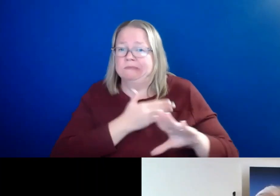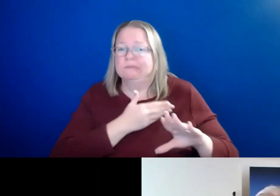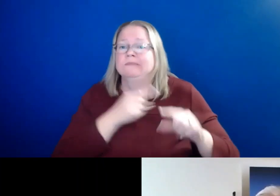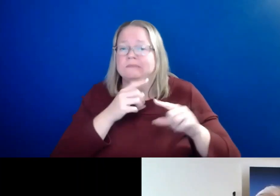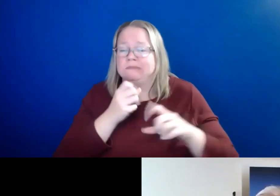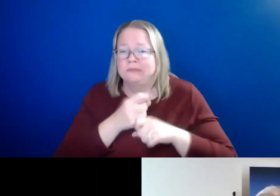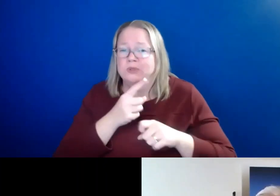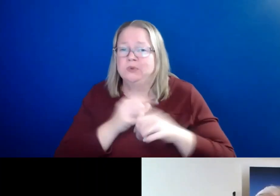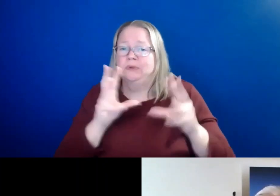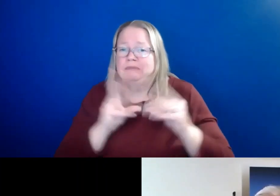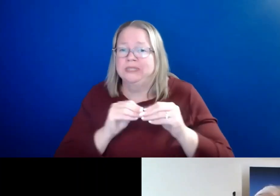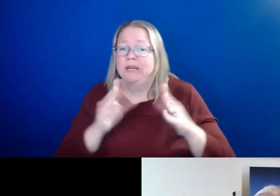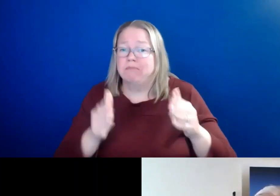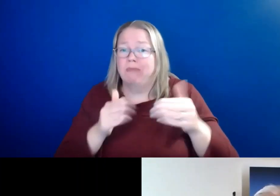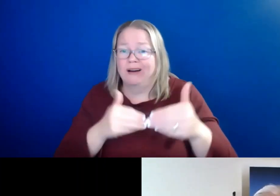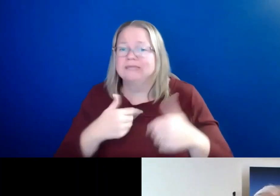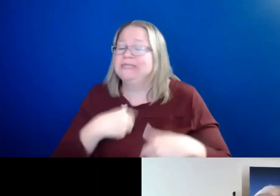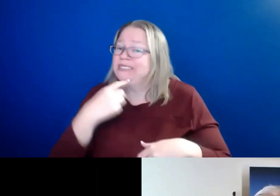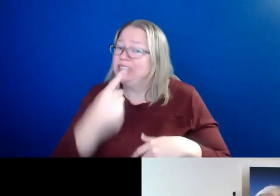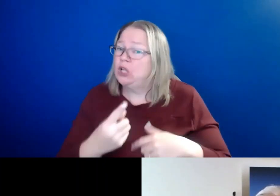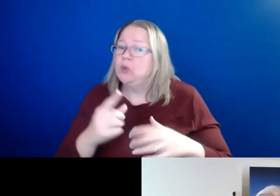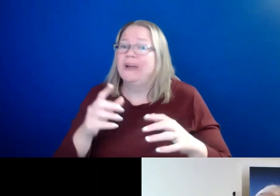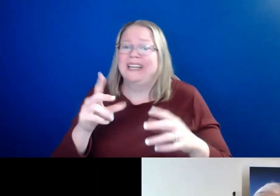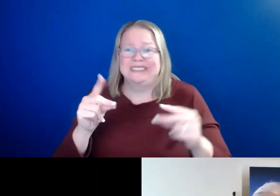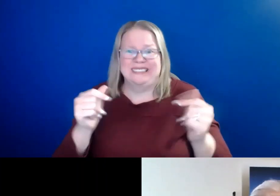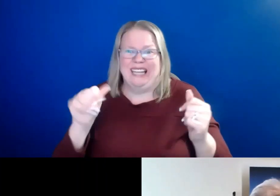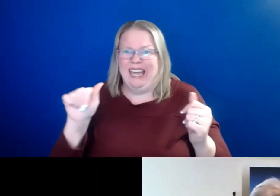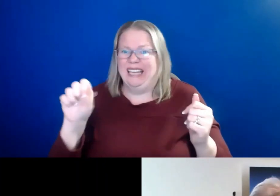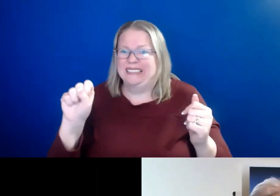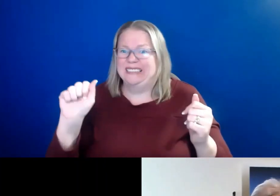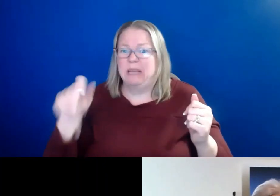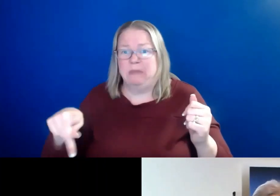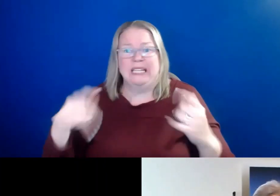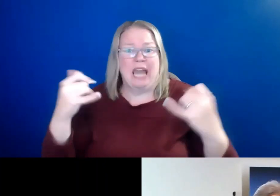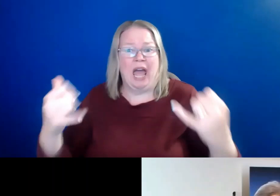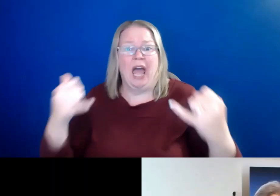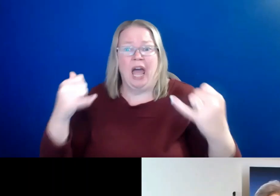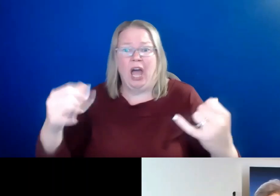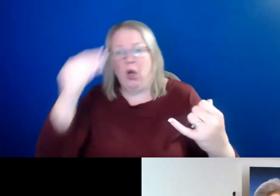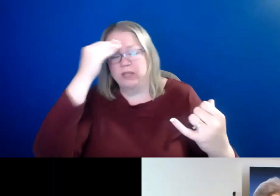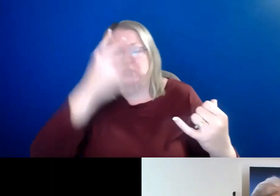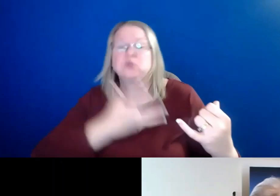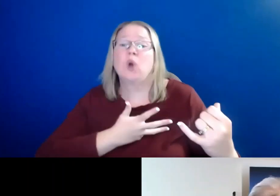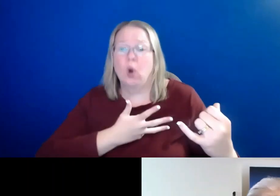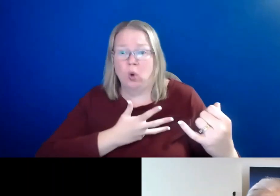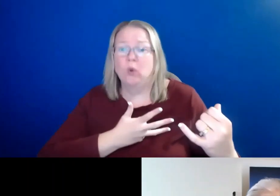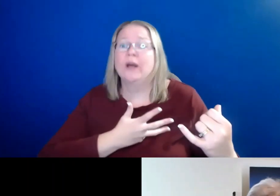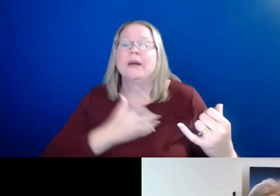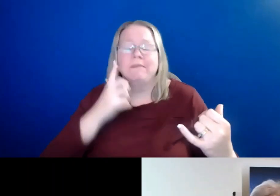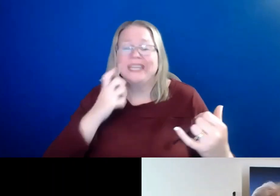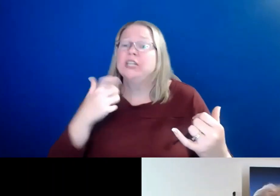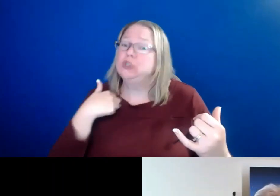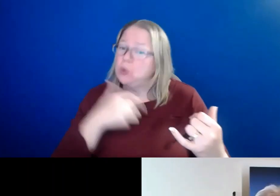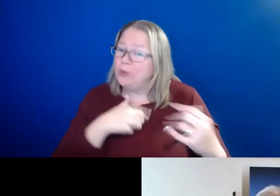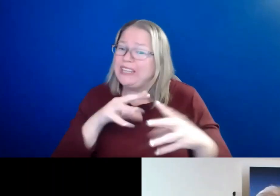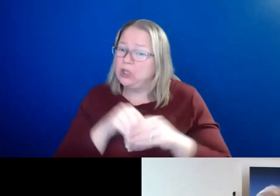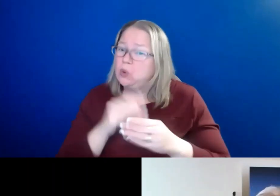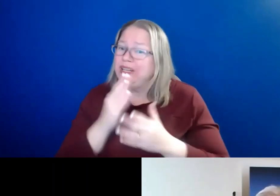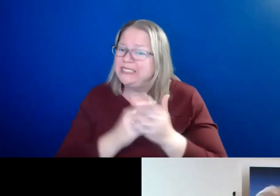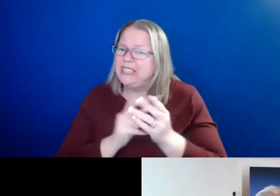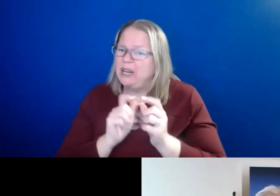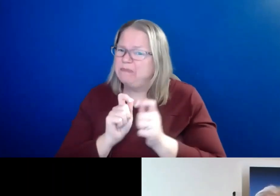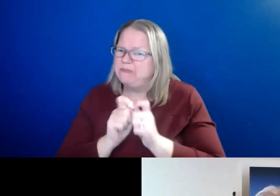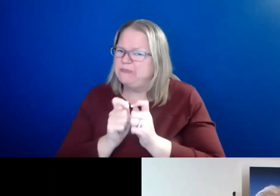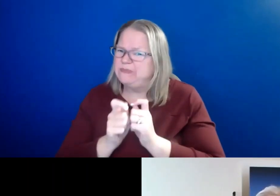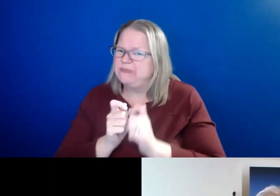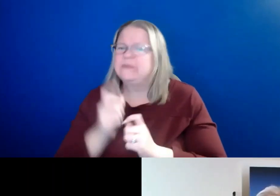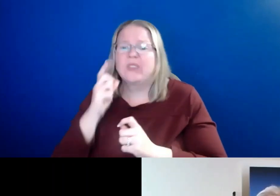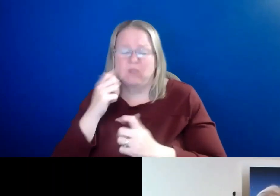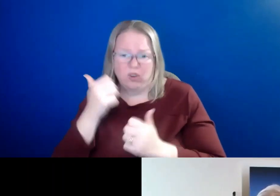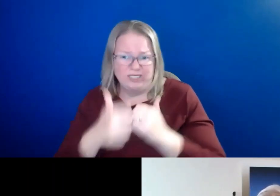13:00:41 I will say ASAP because we put in a few fudge factors for every timeslot. We certainly